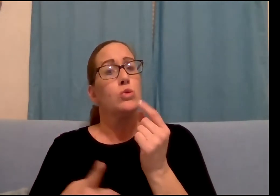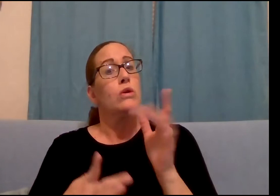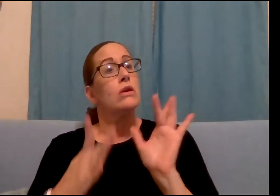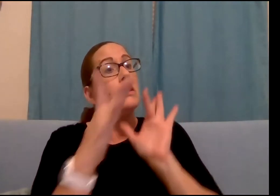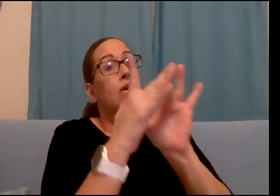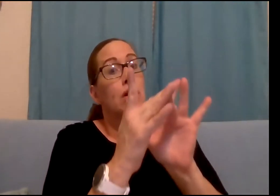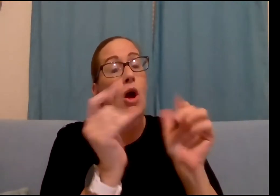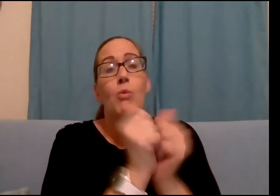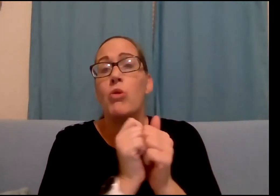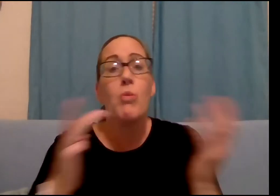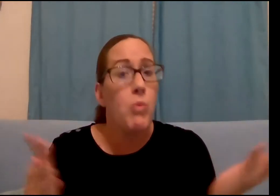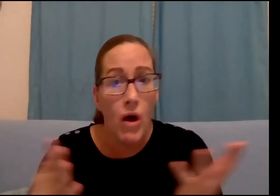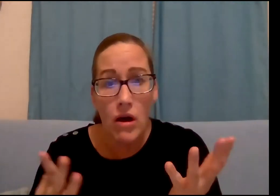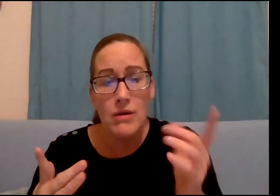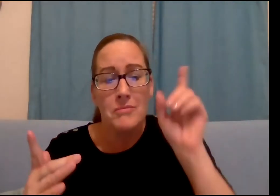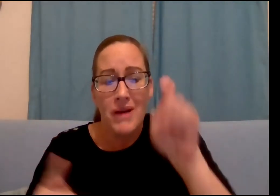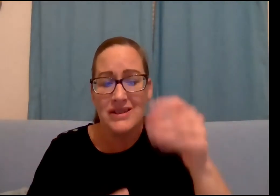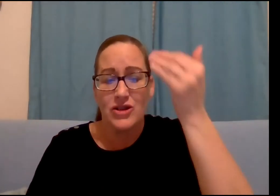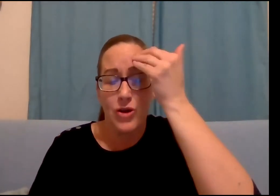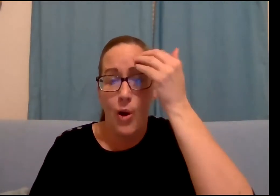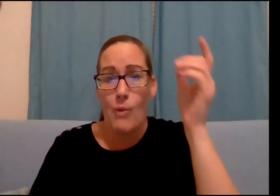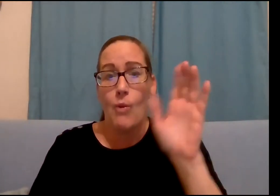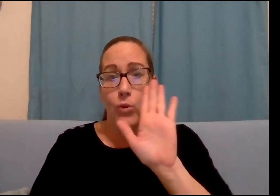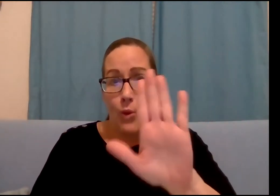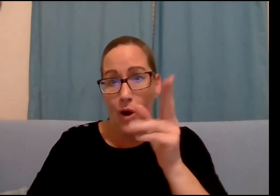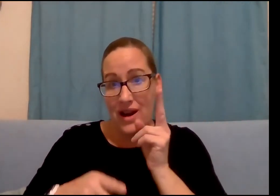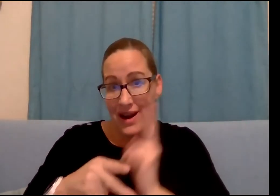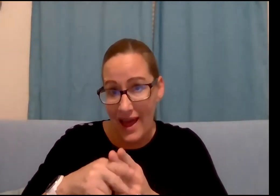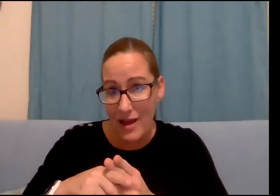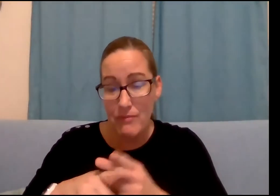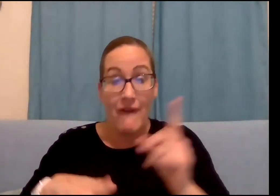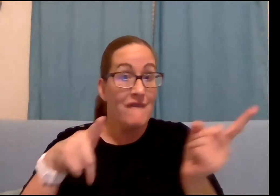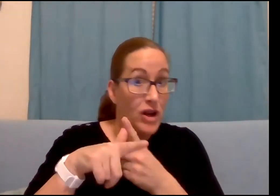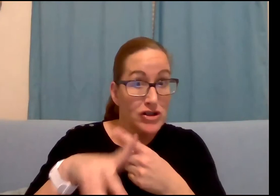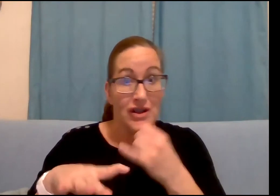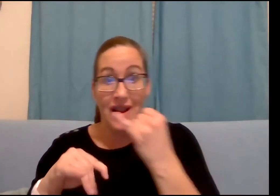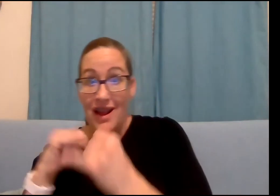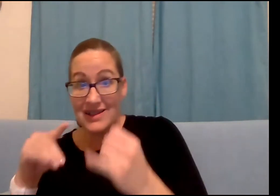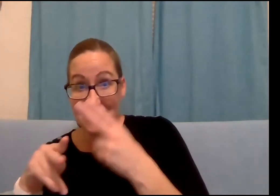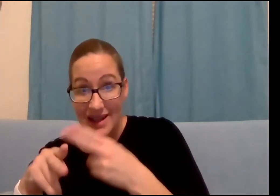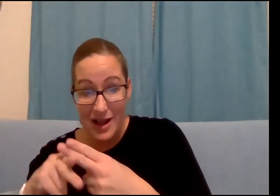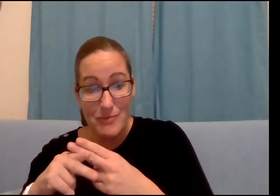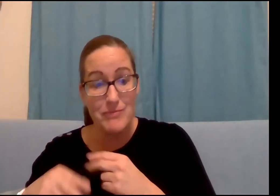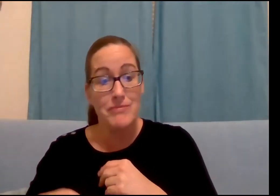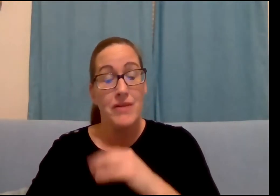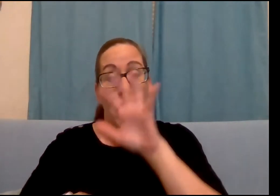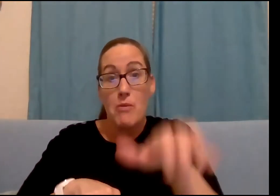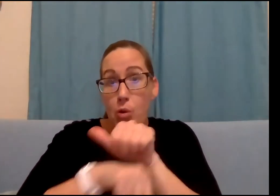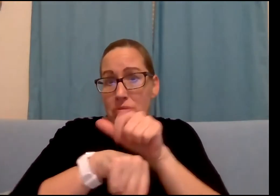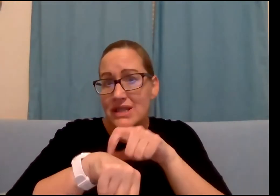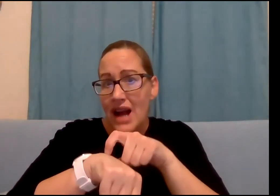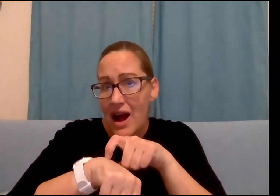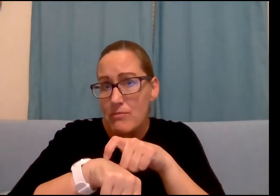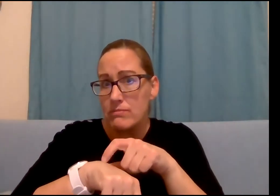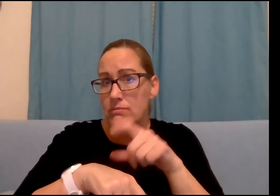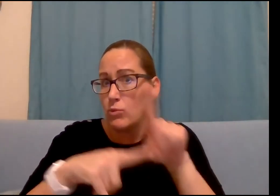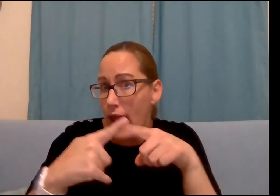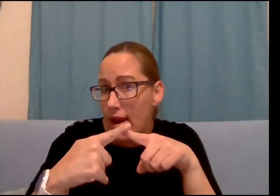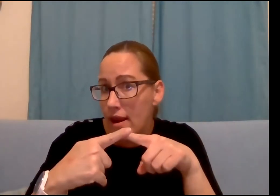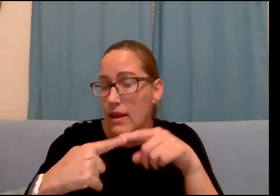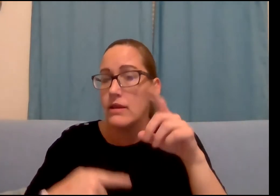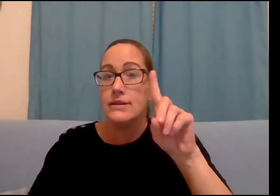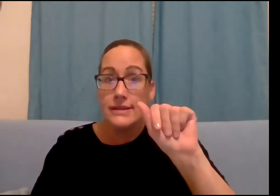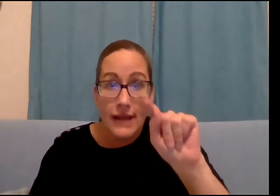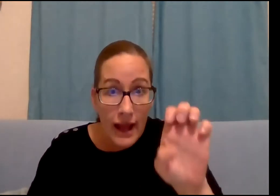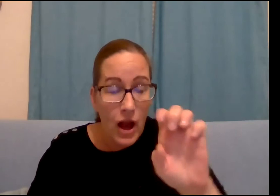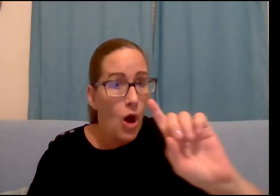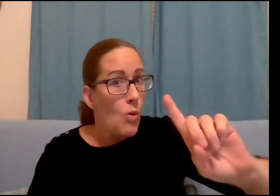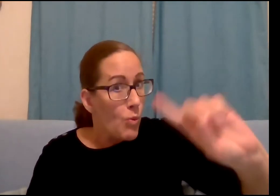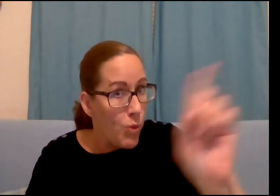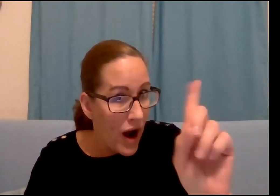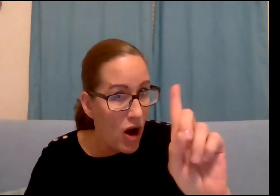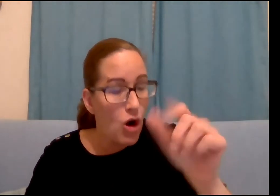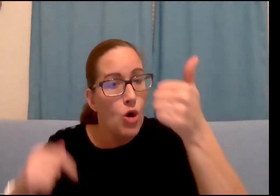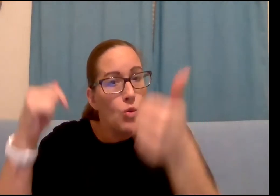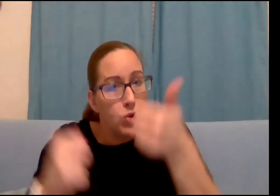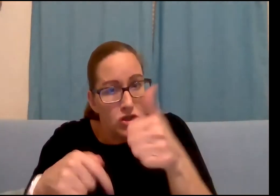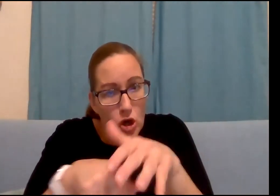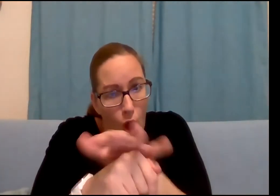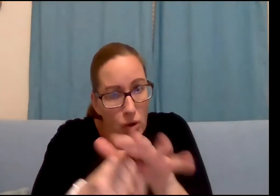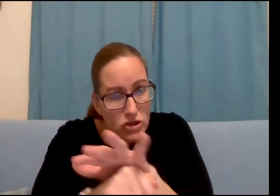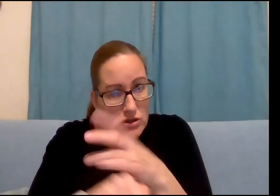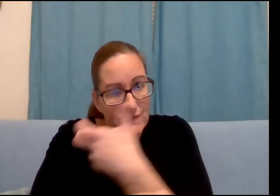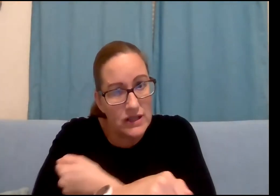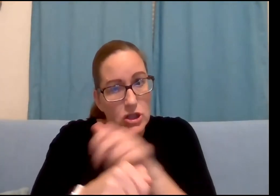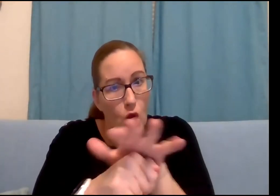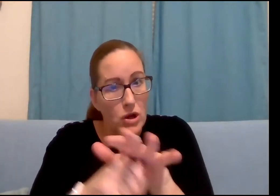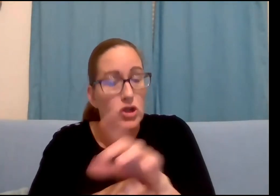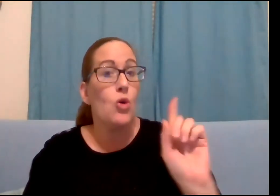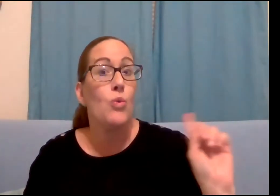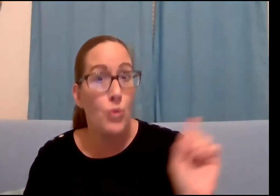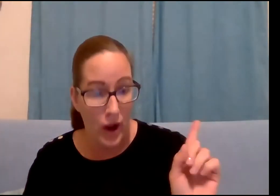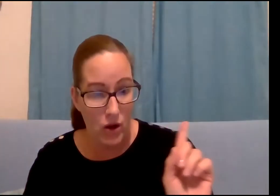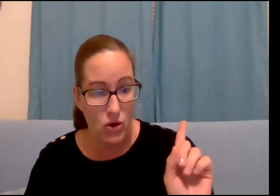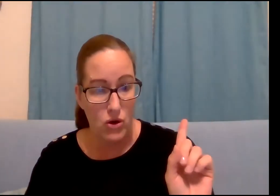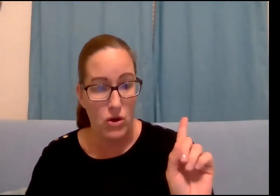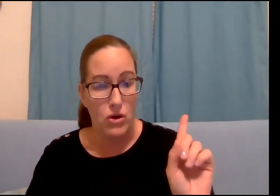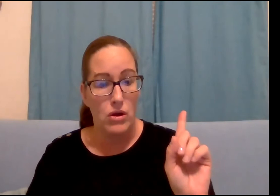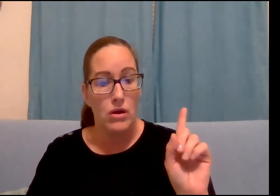So, what should you do when contacting Becca? She will need to know your first and last name, appointment date and time, and the location of vaccine site.